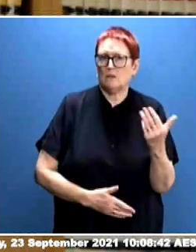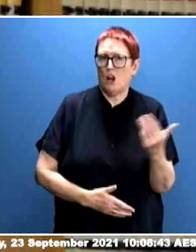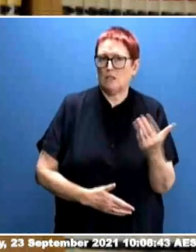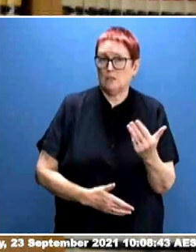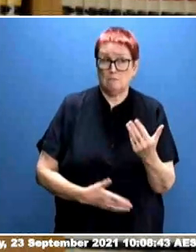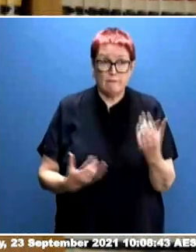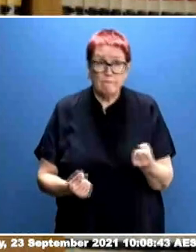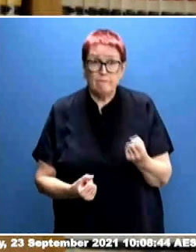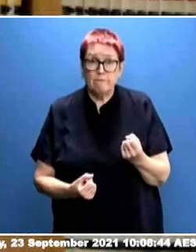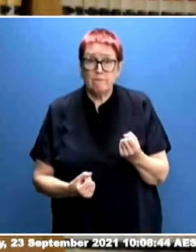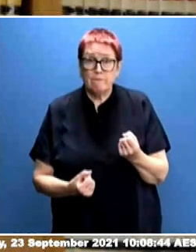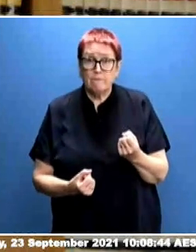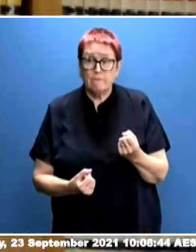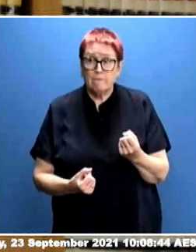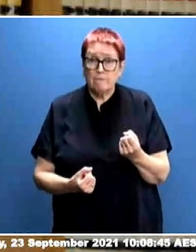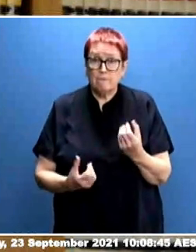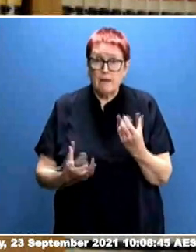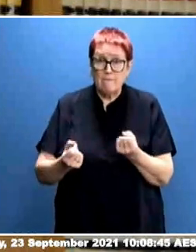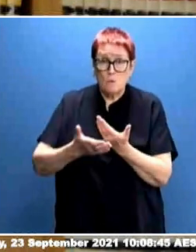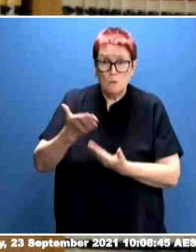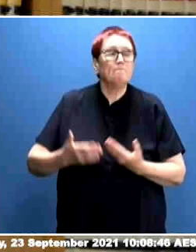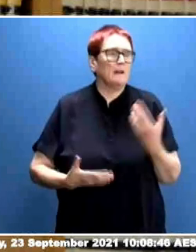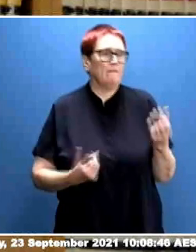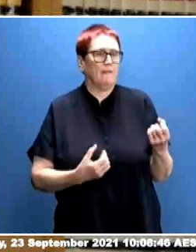Do you have a copy of the report there with you? I do have a copy of the report.